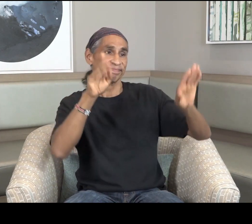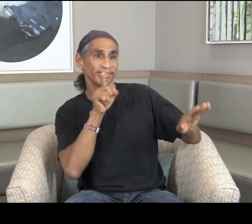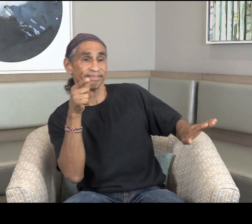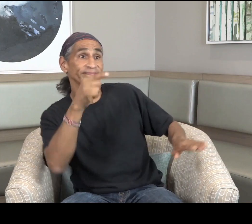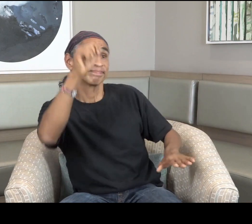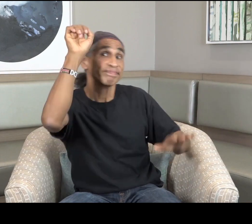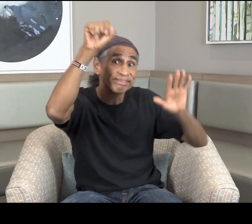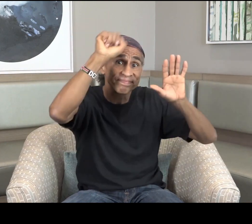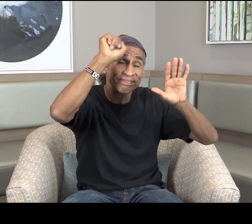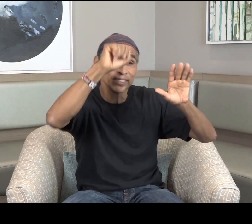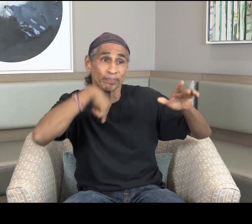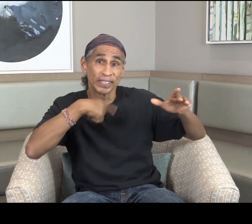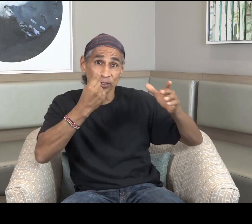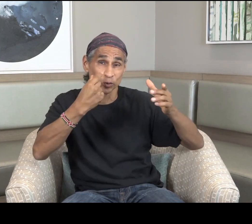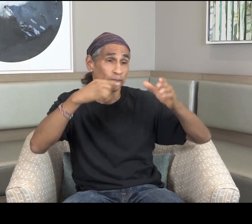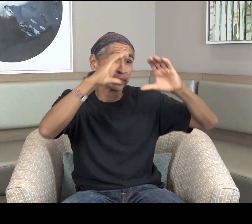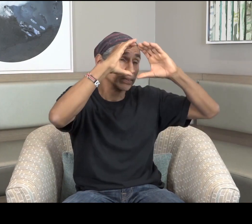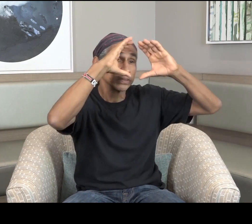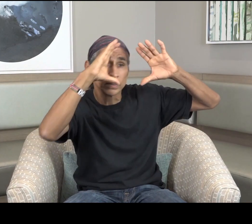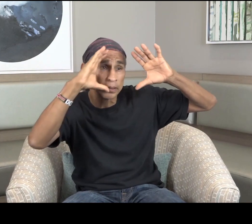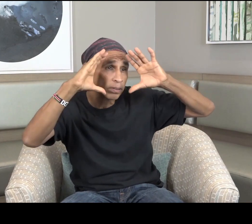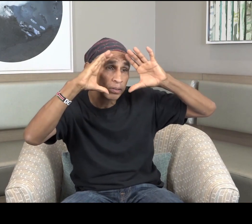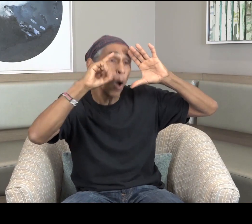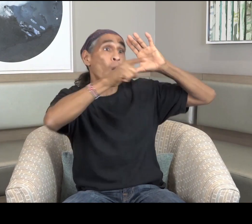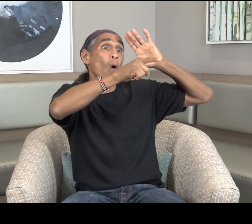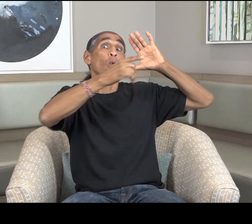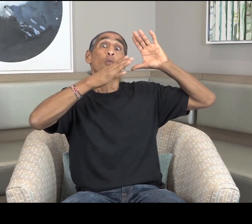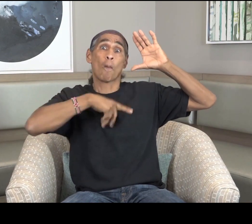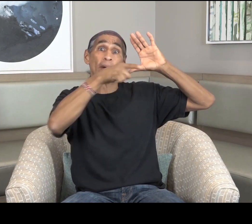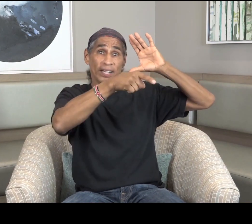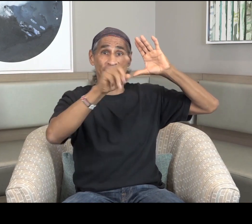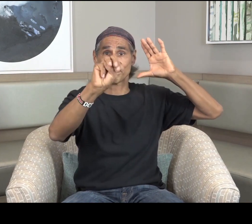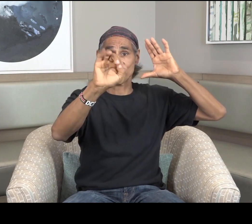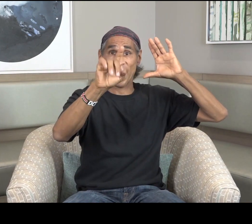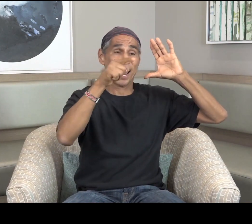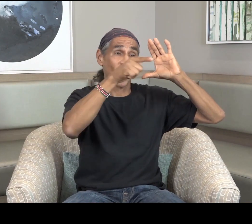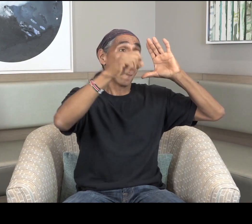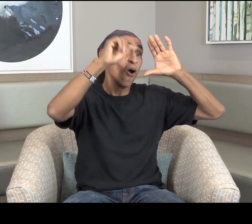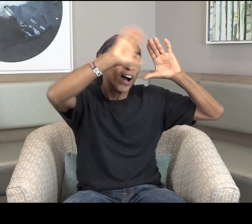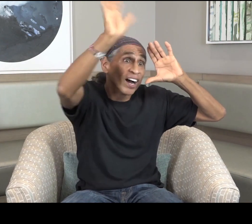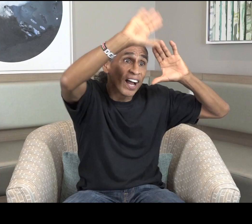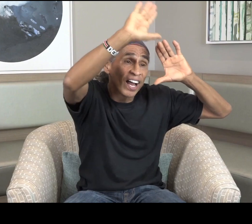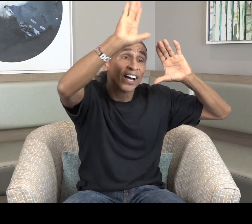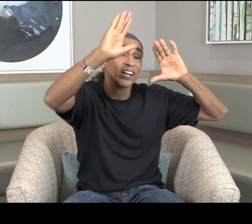We went to the glass window and we were looking inside and we saw the maid and we’re waving to her